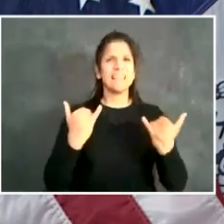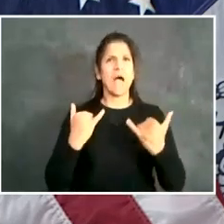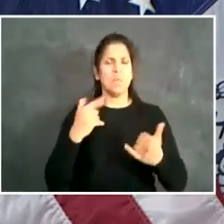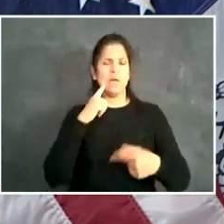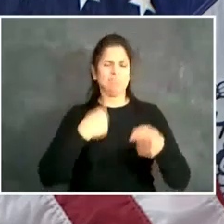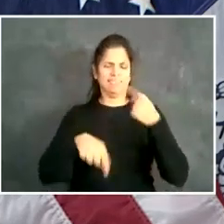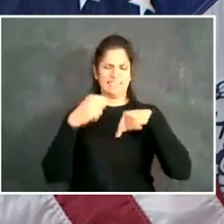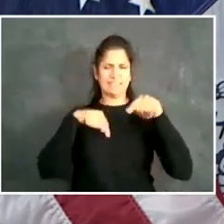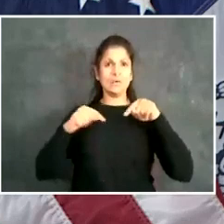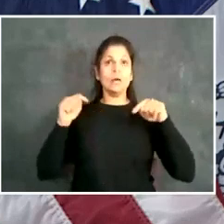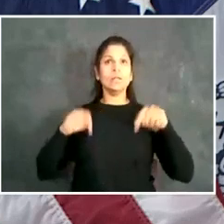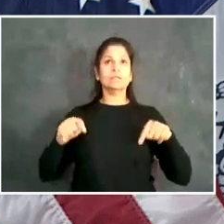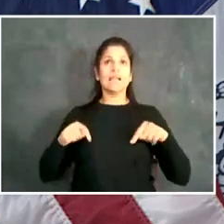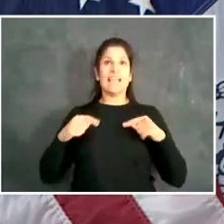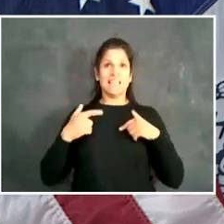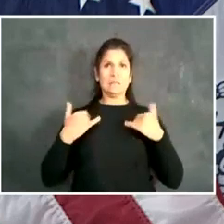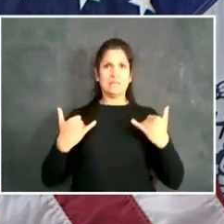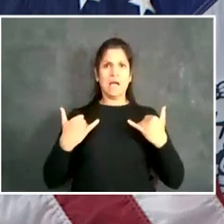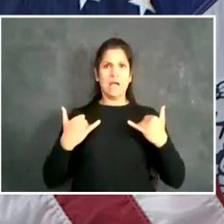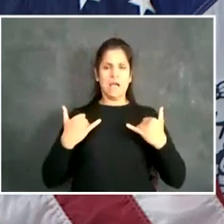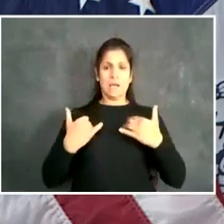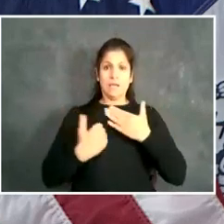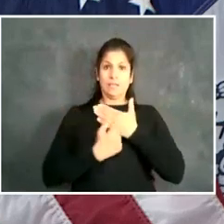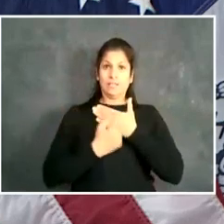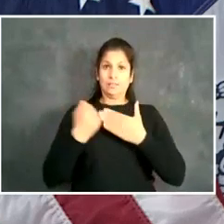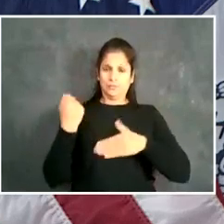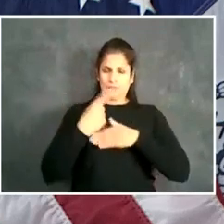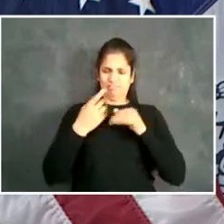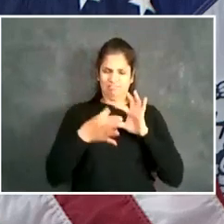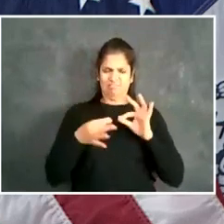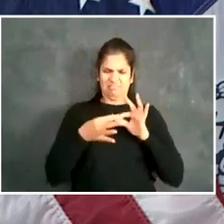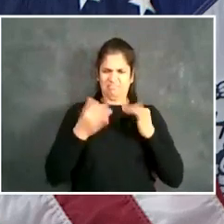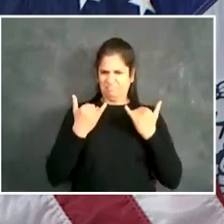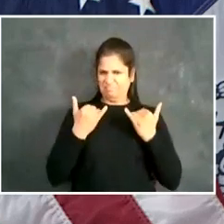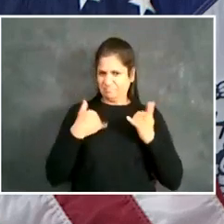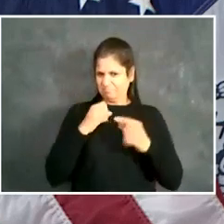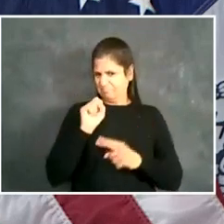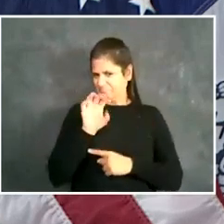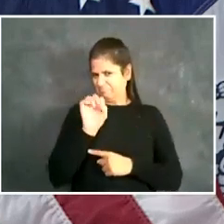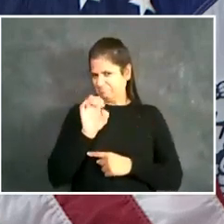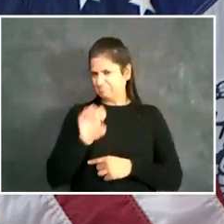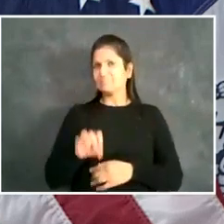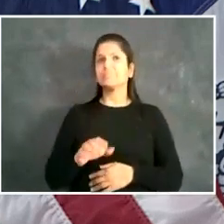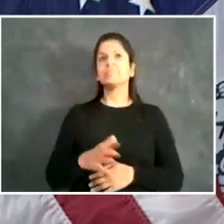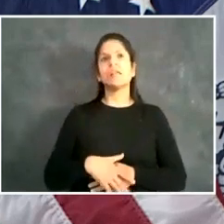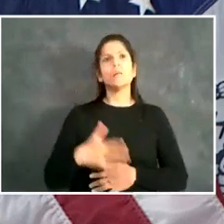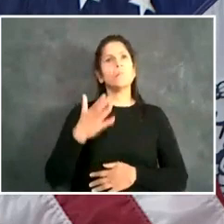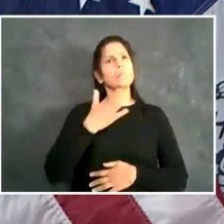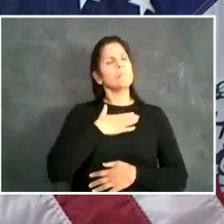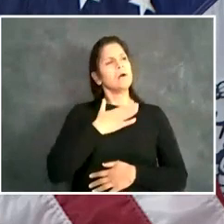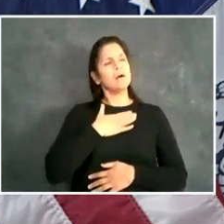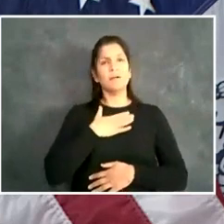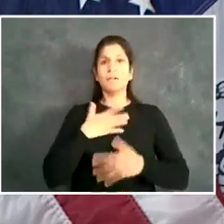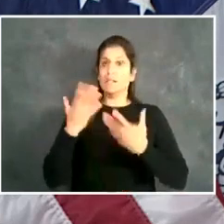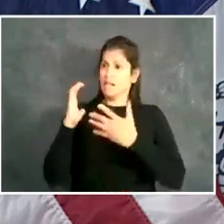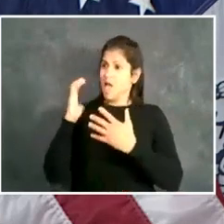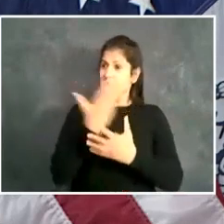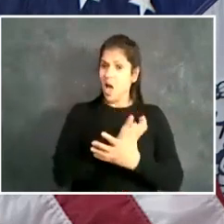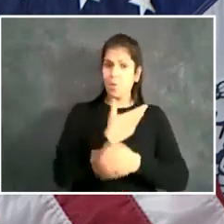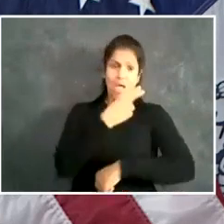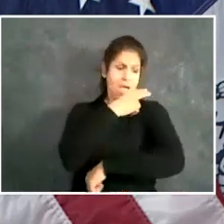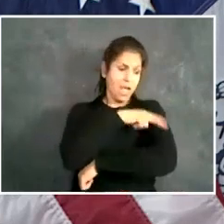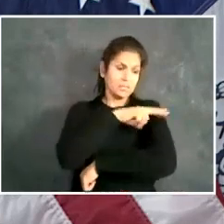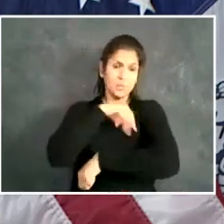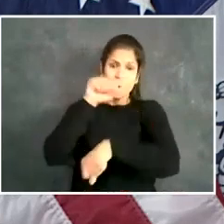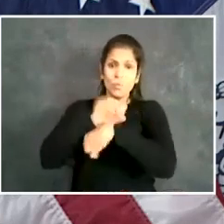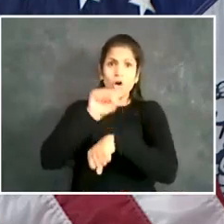LET ME CONCLUDE BY GOING BACK